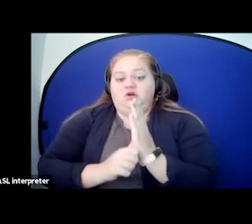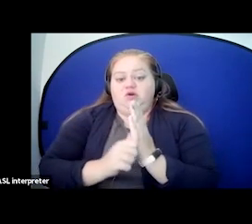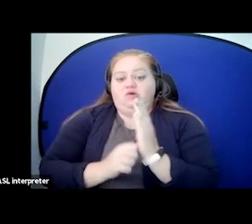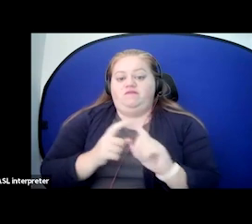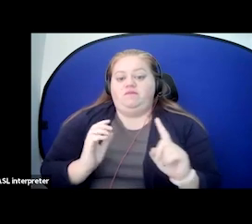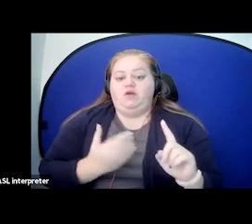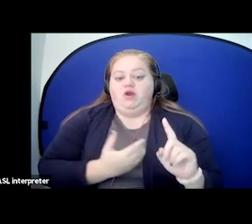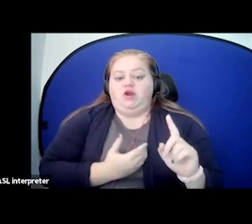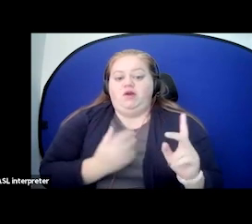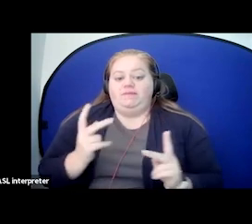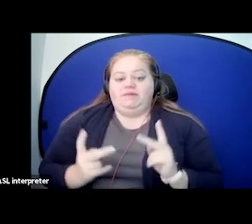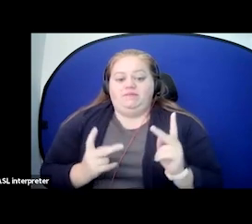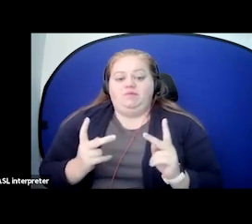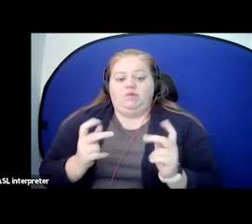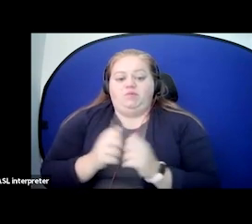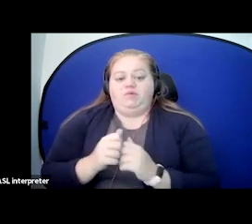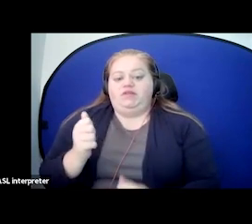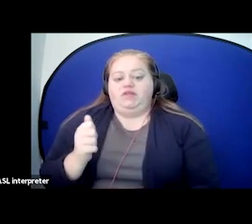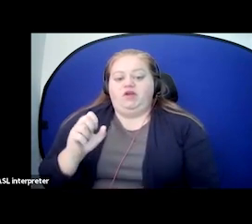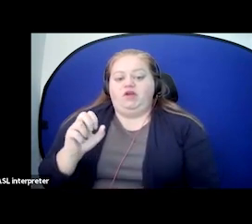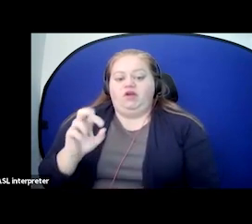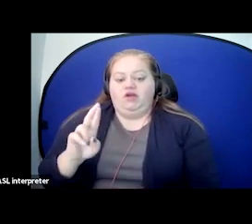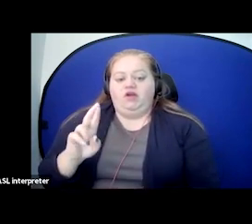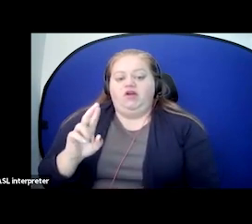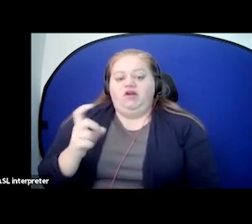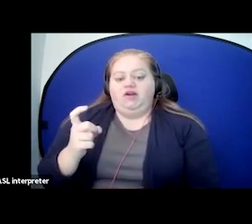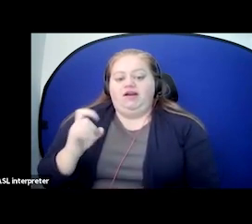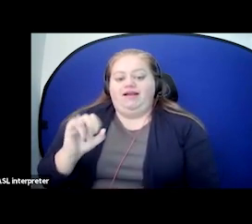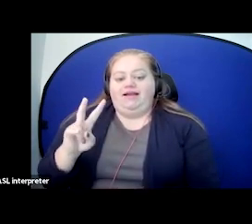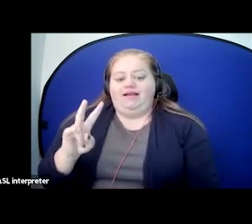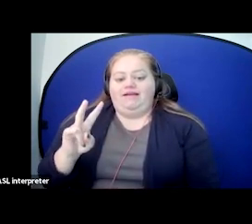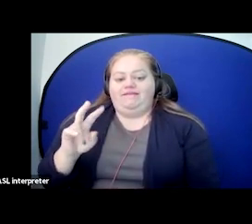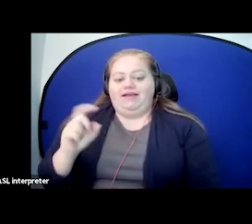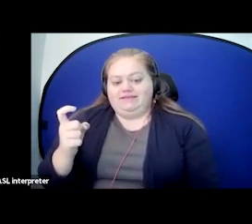at arXiv X. And so in this photo,